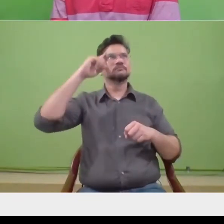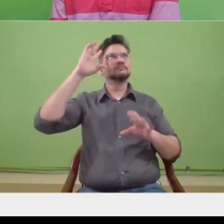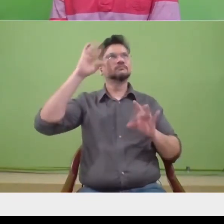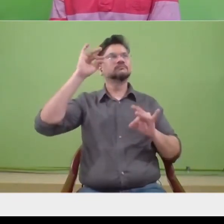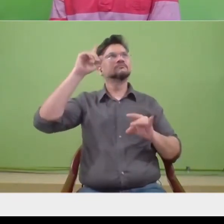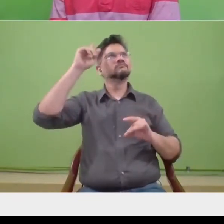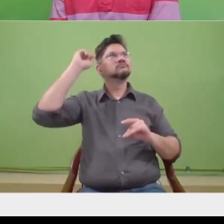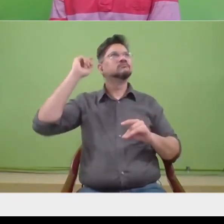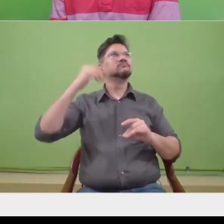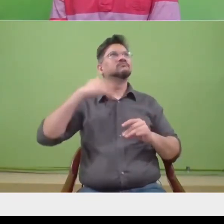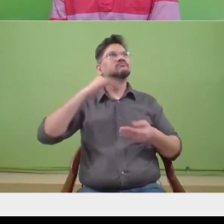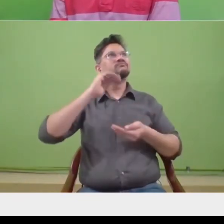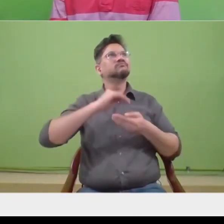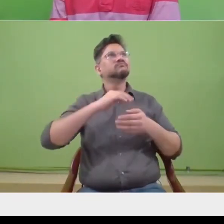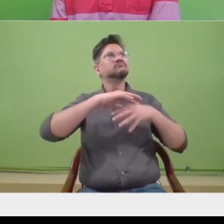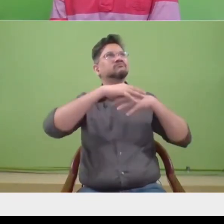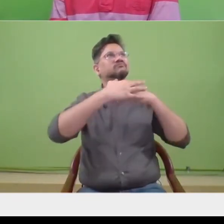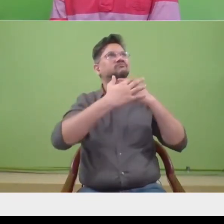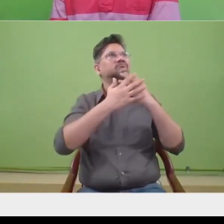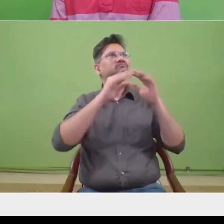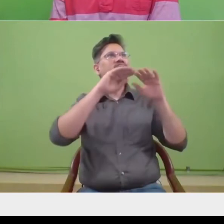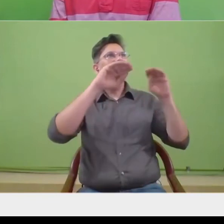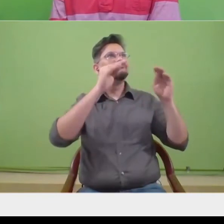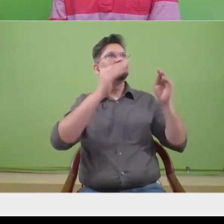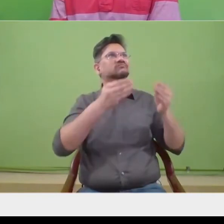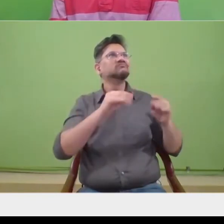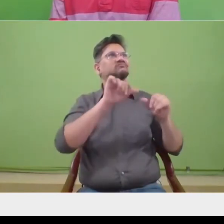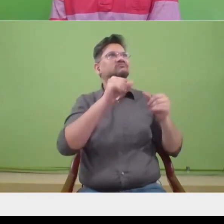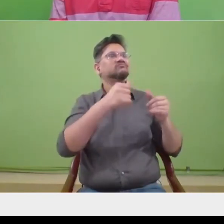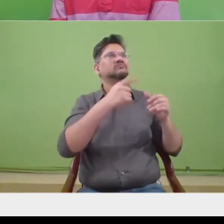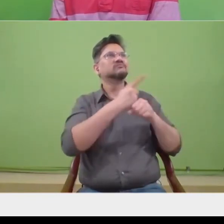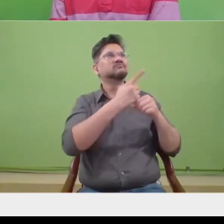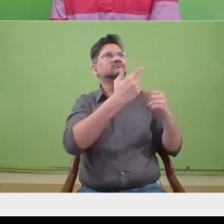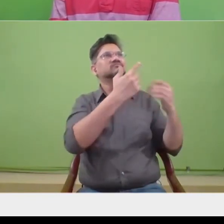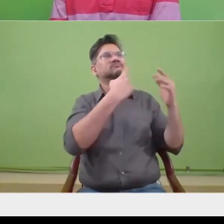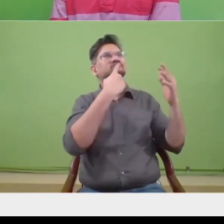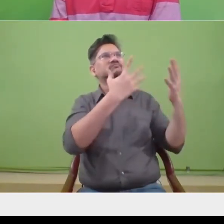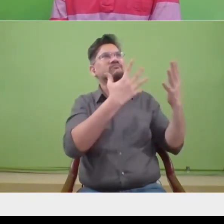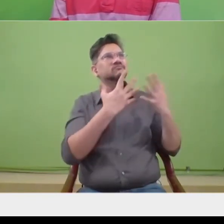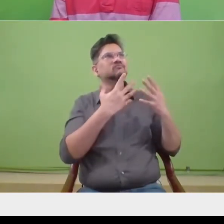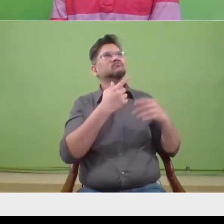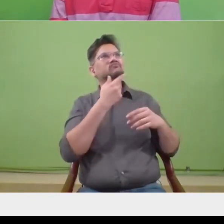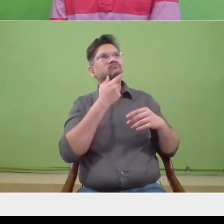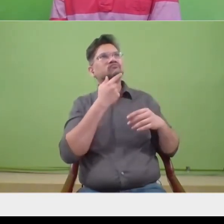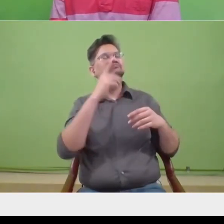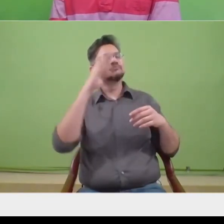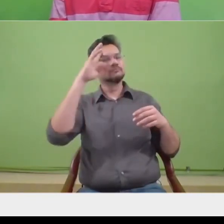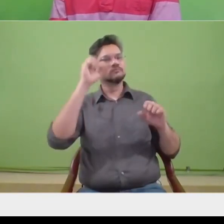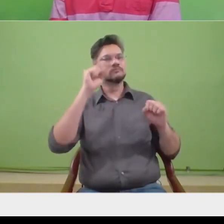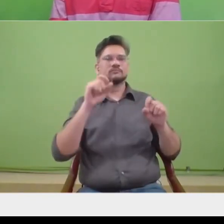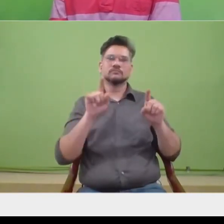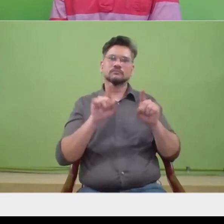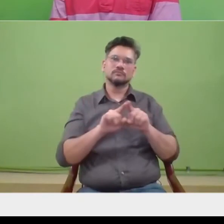or five of that shape of that mythical animal so you will remember probably the word and although